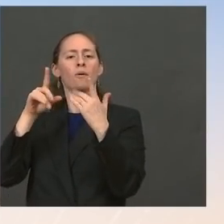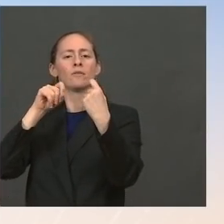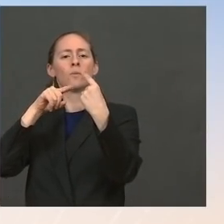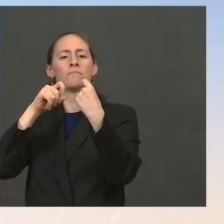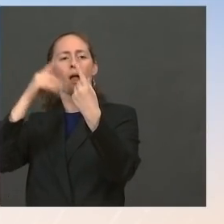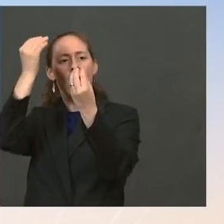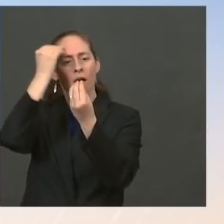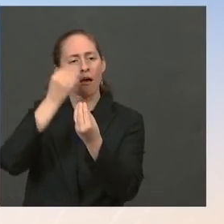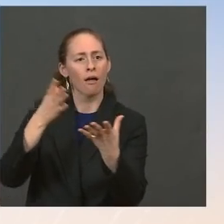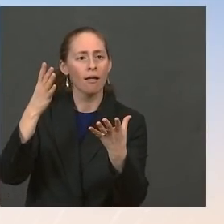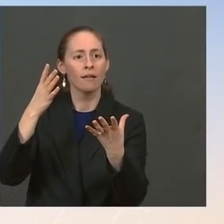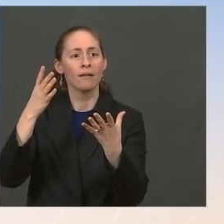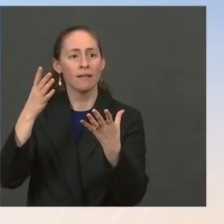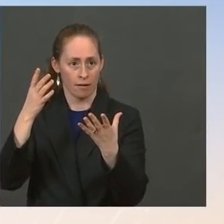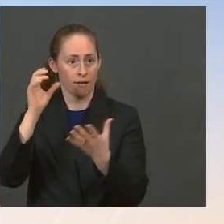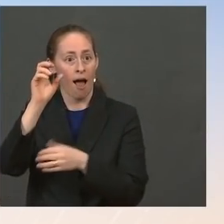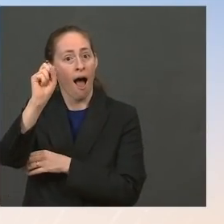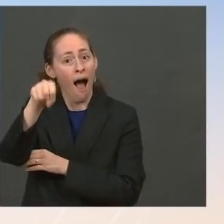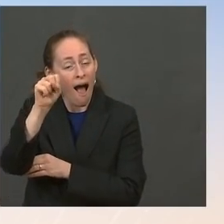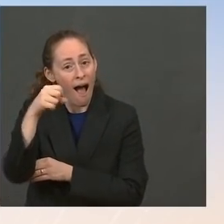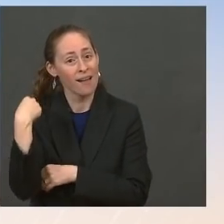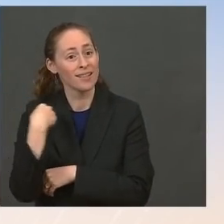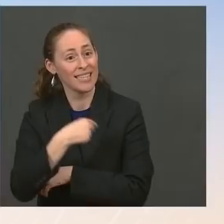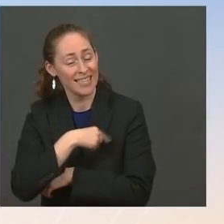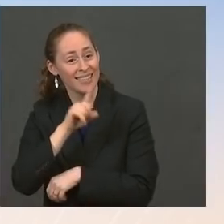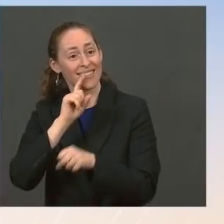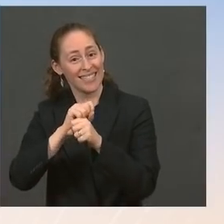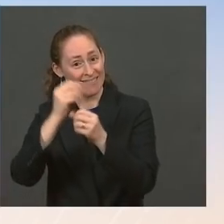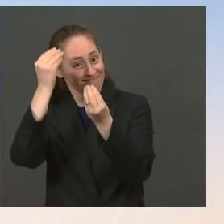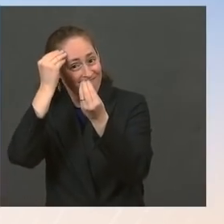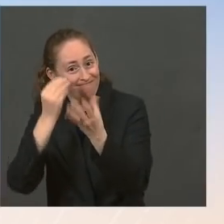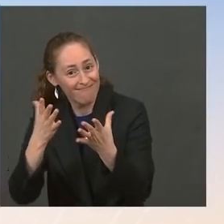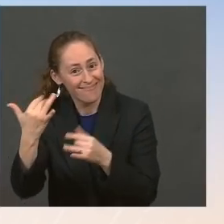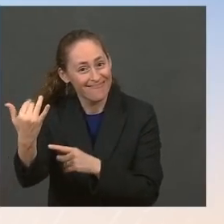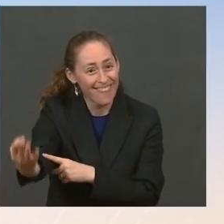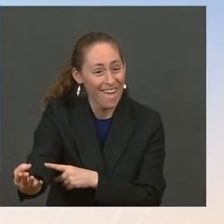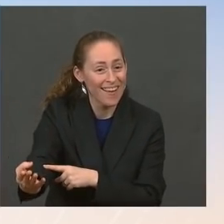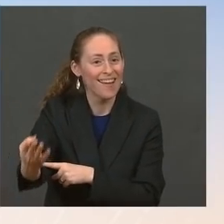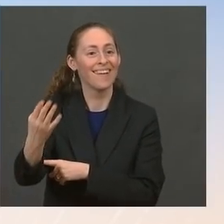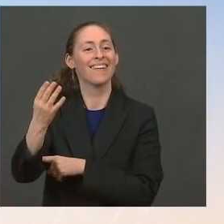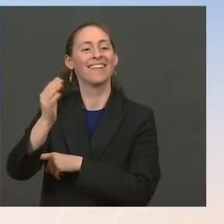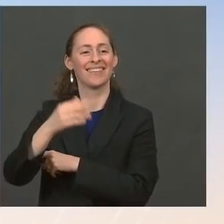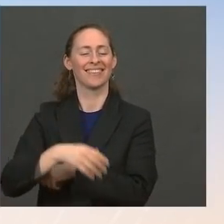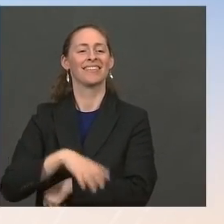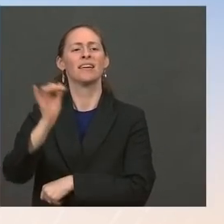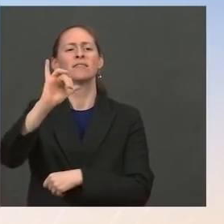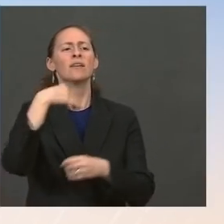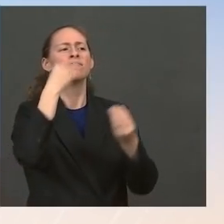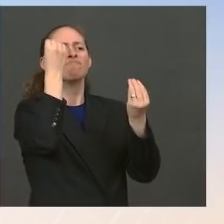We called the network bureau chief -- chair -- that's rotating, as you know,